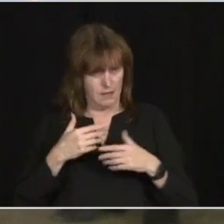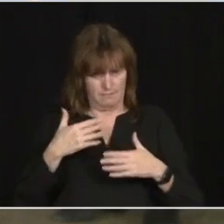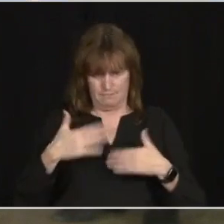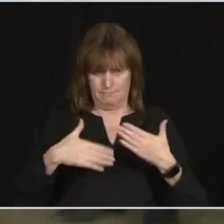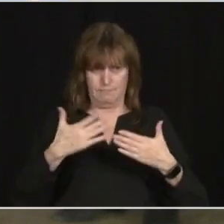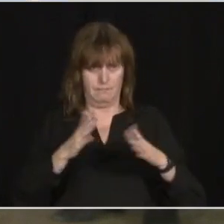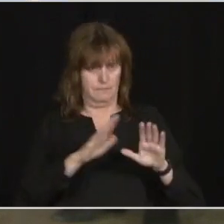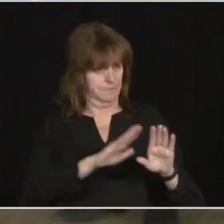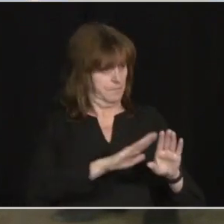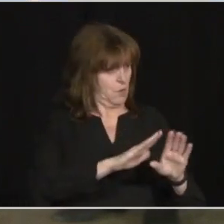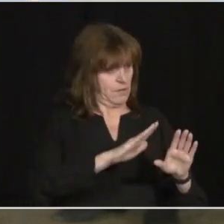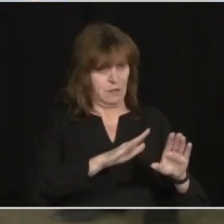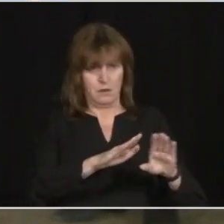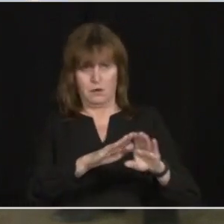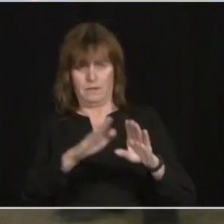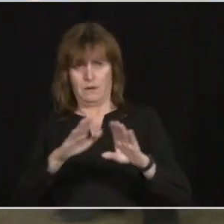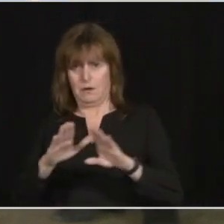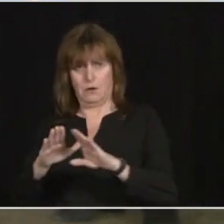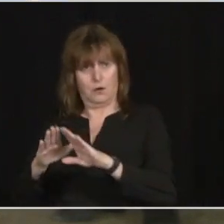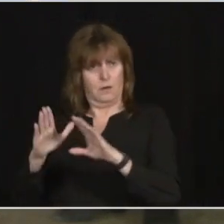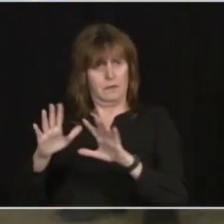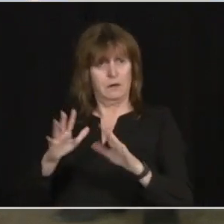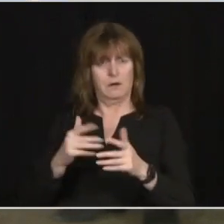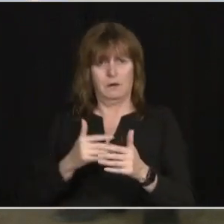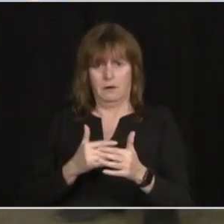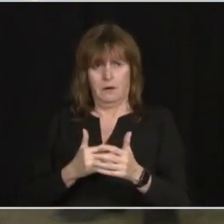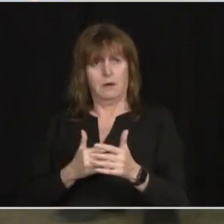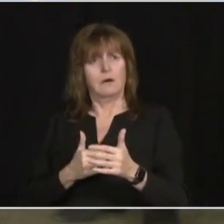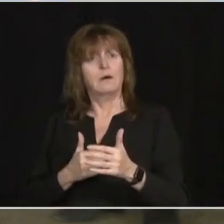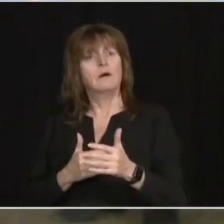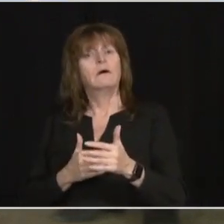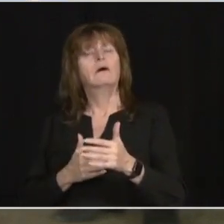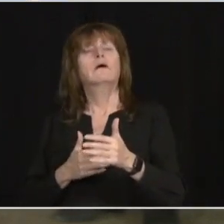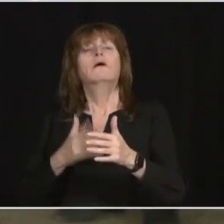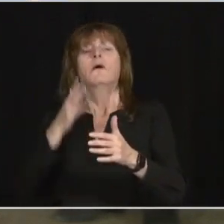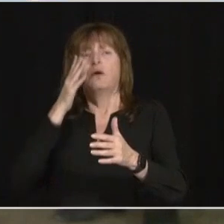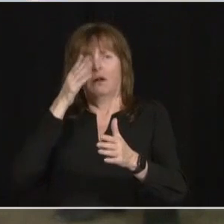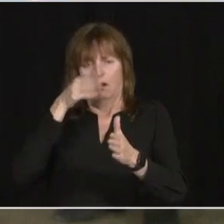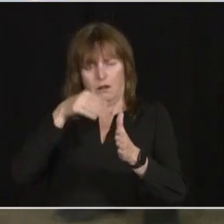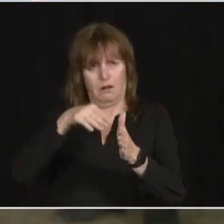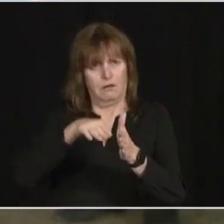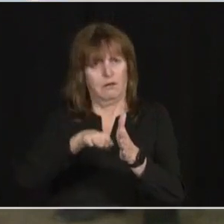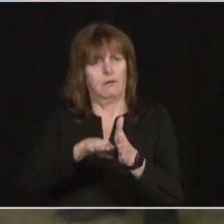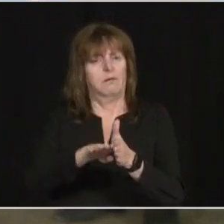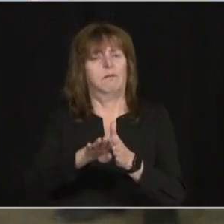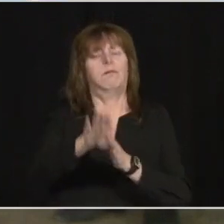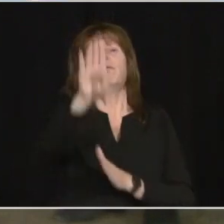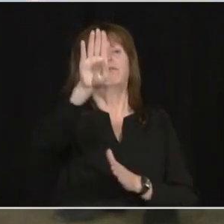firing on all cylinders and we'll be there to help the businesses that have been struggling, because it's